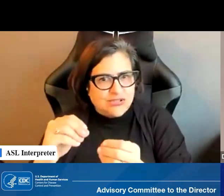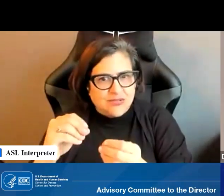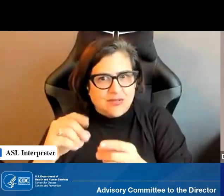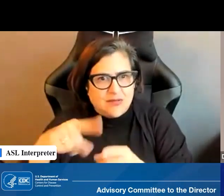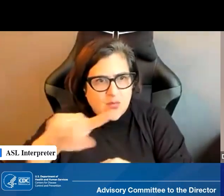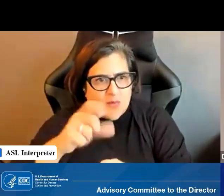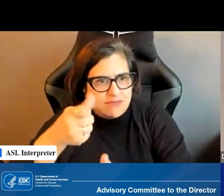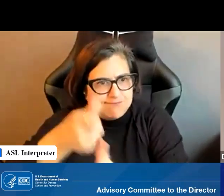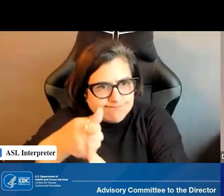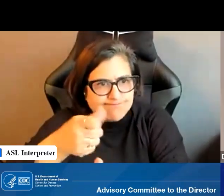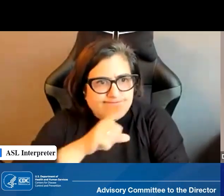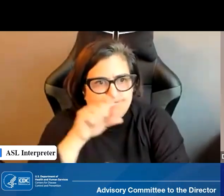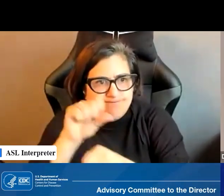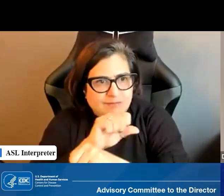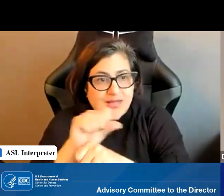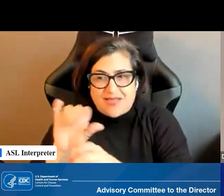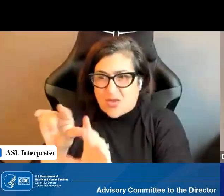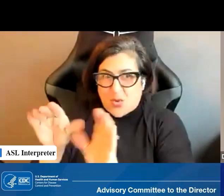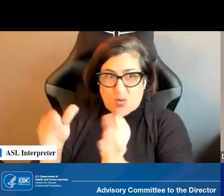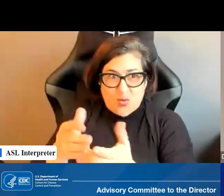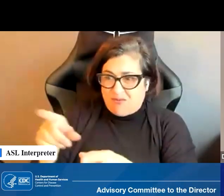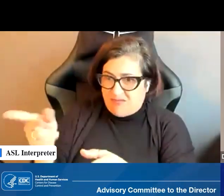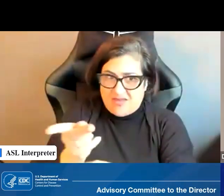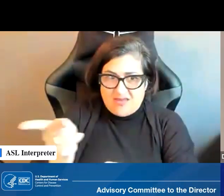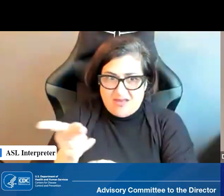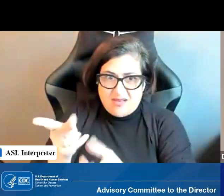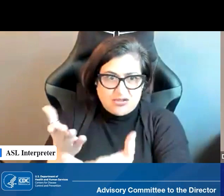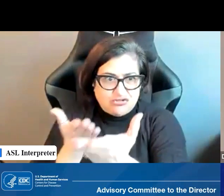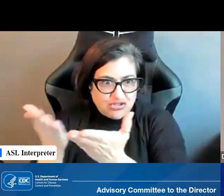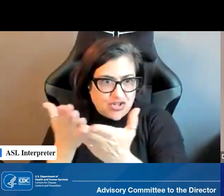to the communities that they serve, that's always the winning approach.